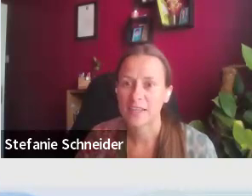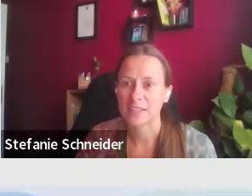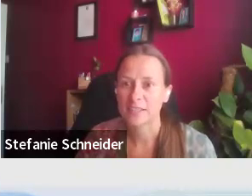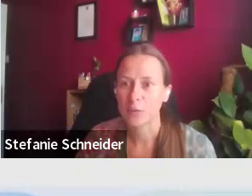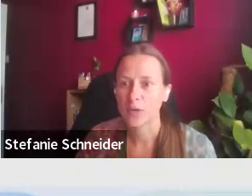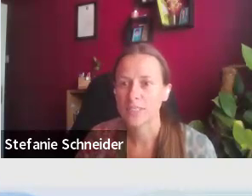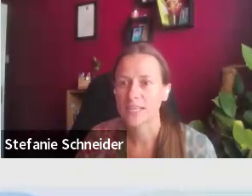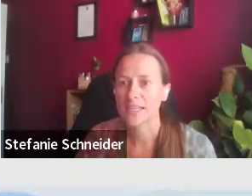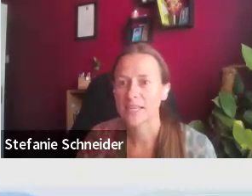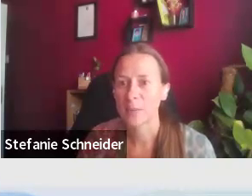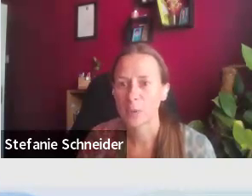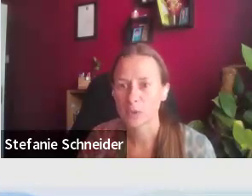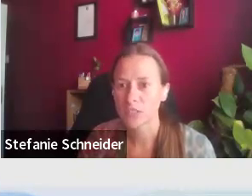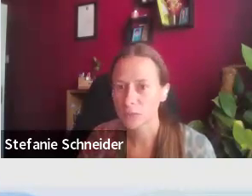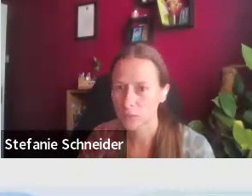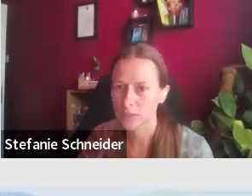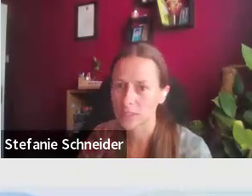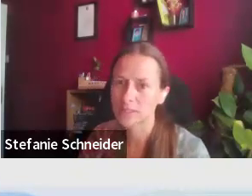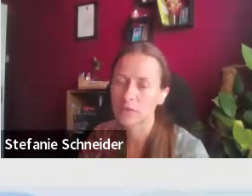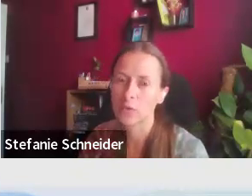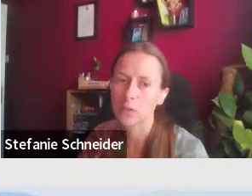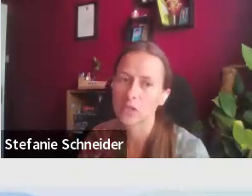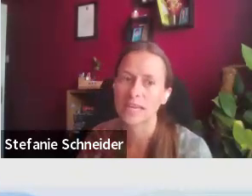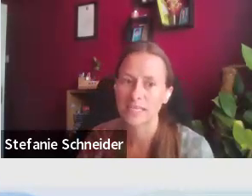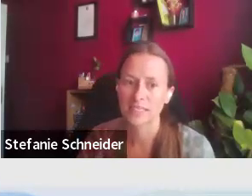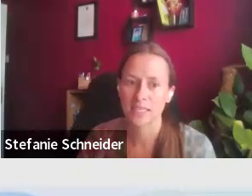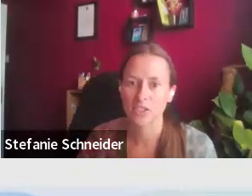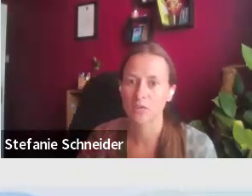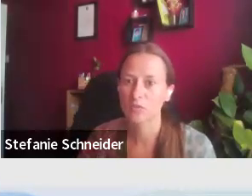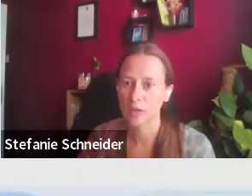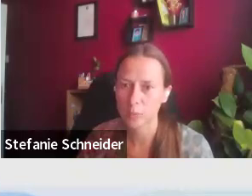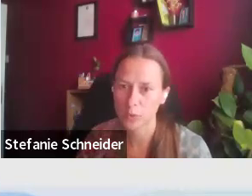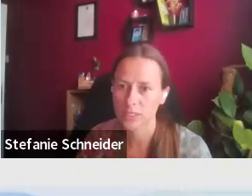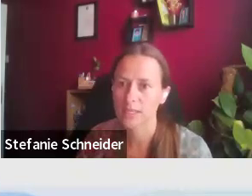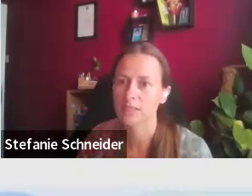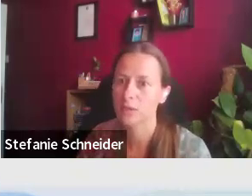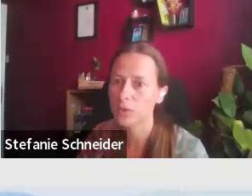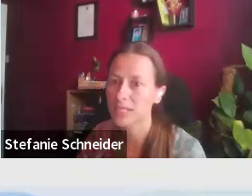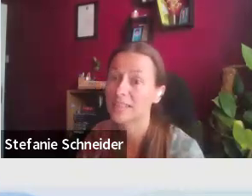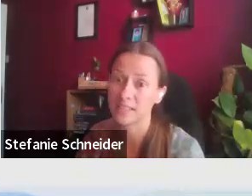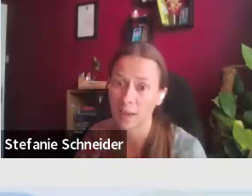didn't find was that most resources focus on the later stages of the funding process. So there was